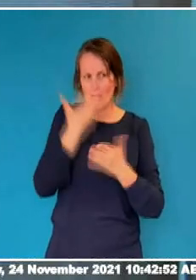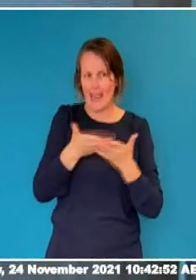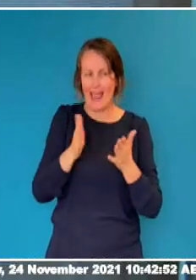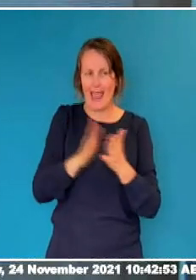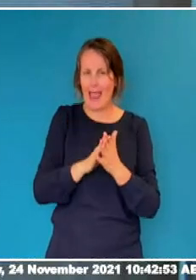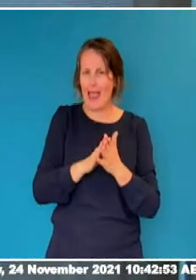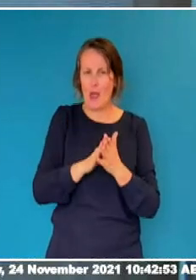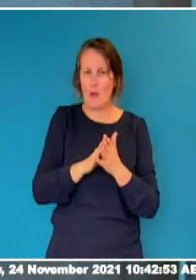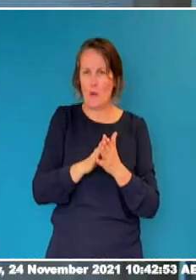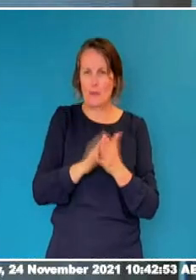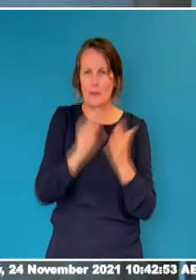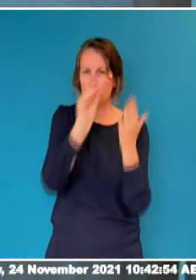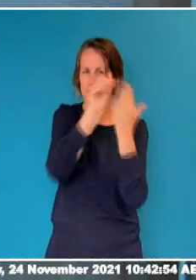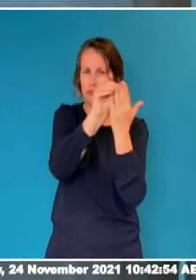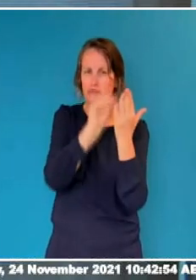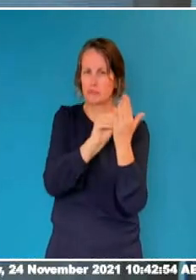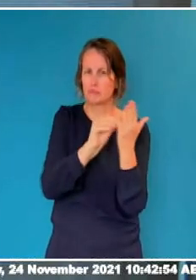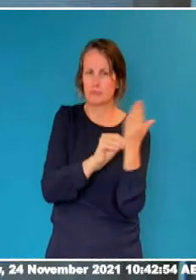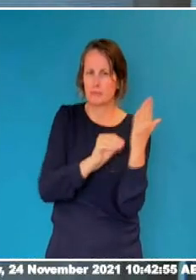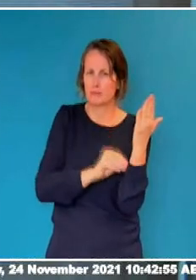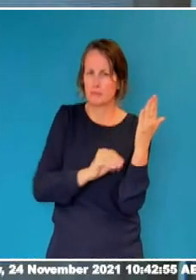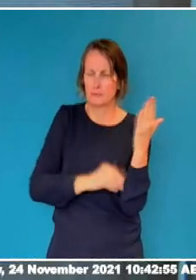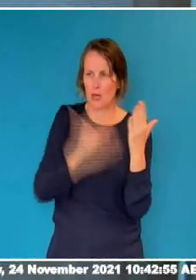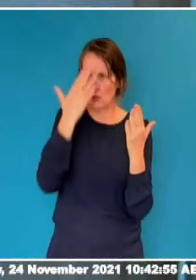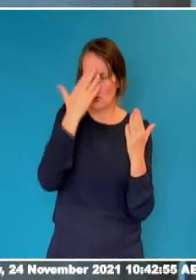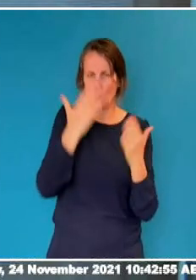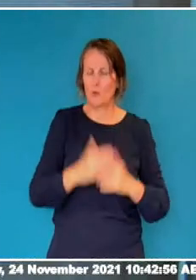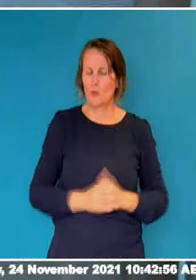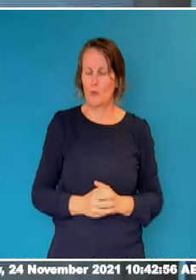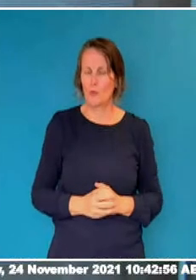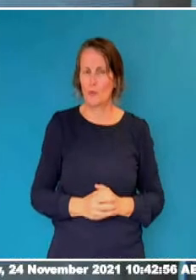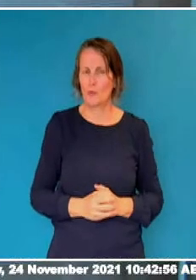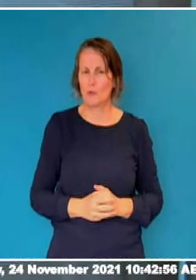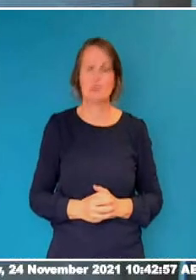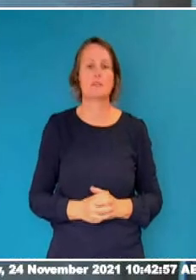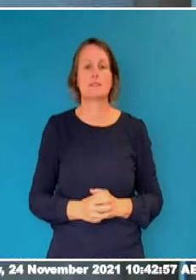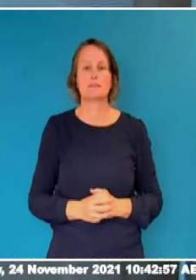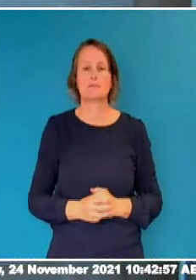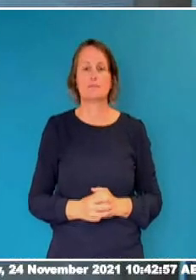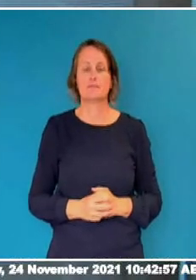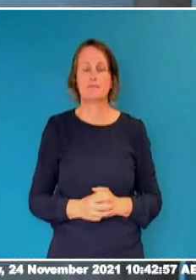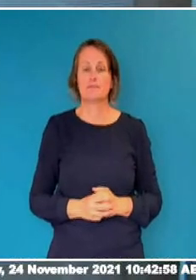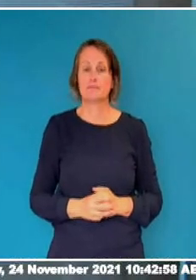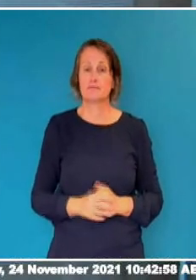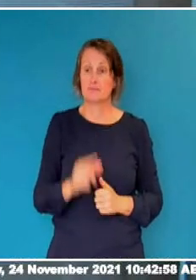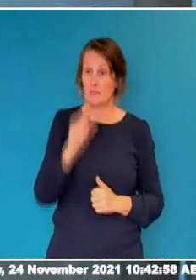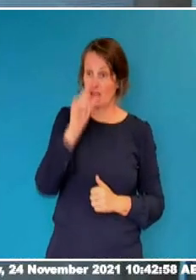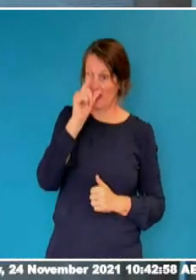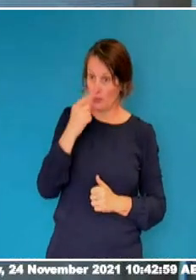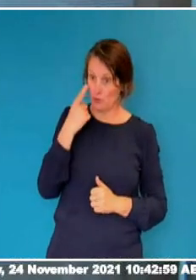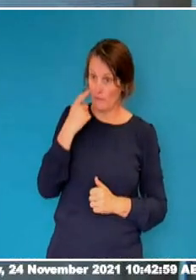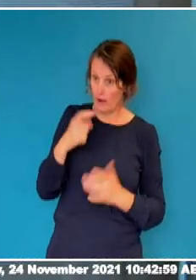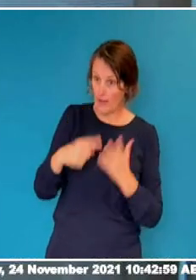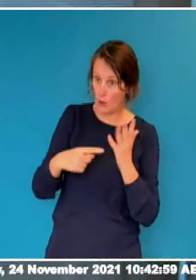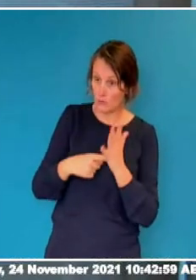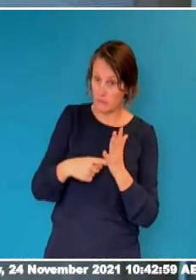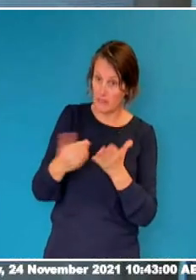items across every part of the organisation. Is that a question you can take on notice and come back to us about how you